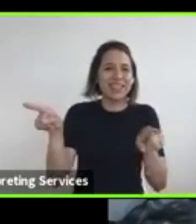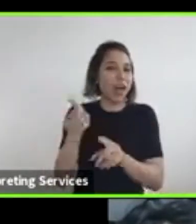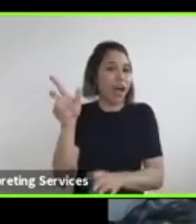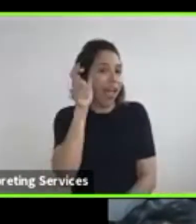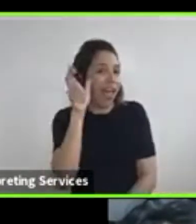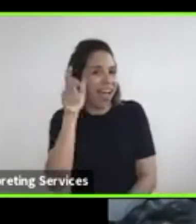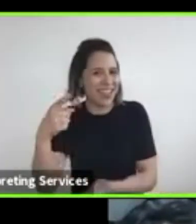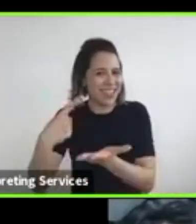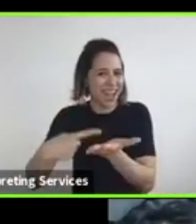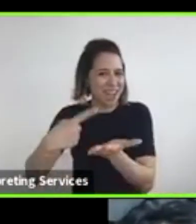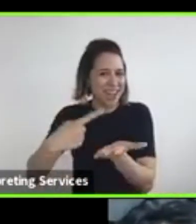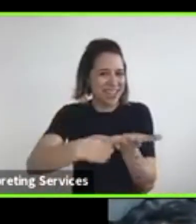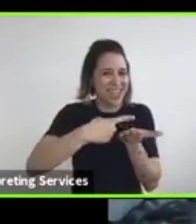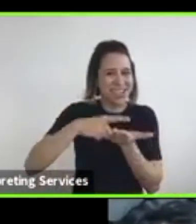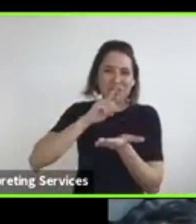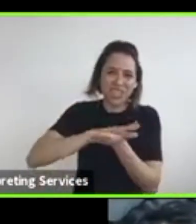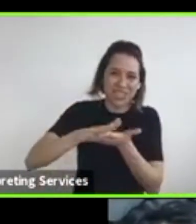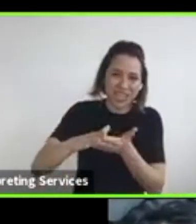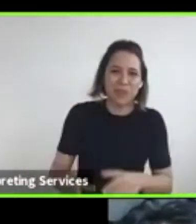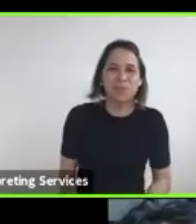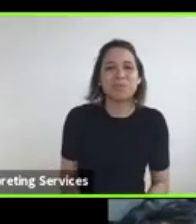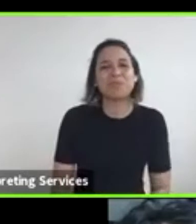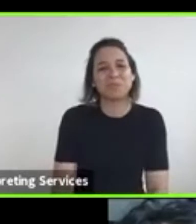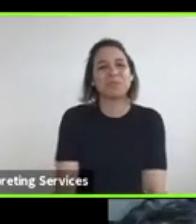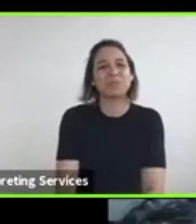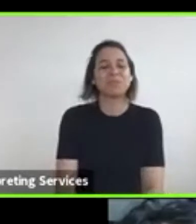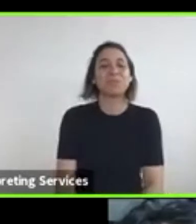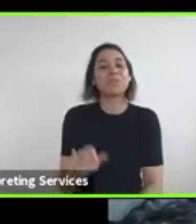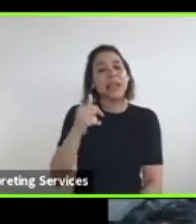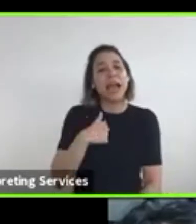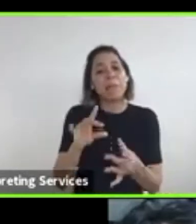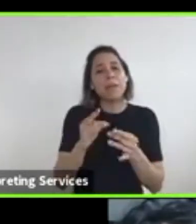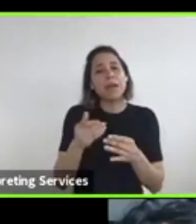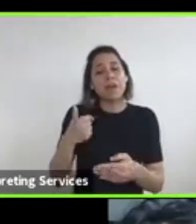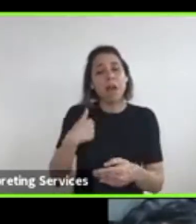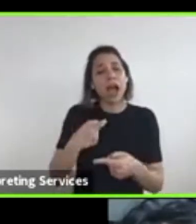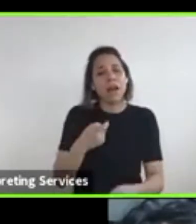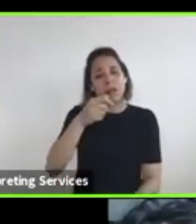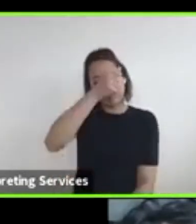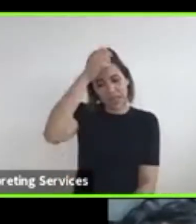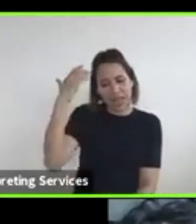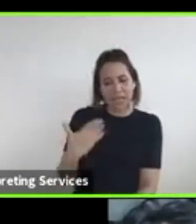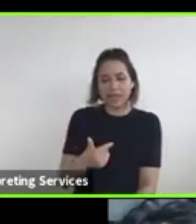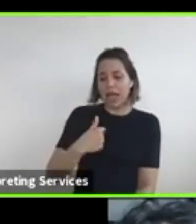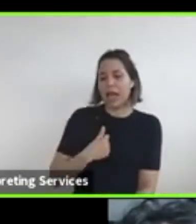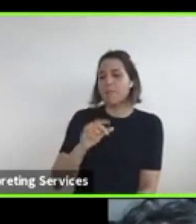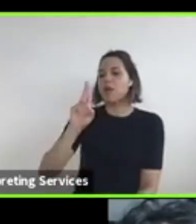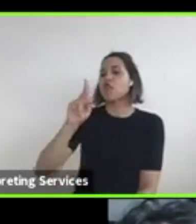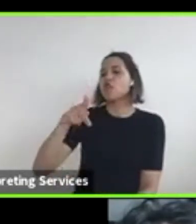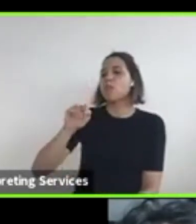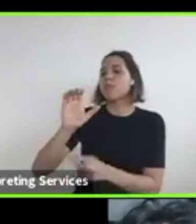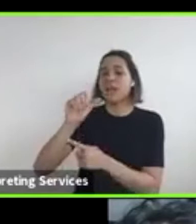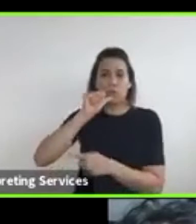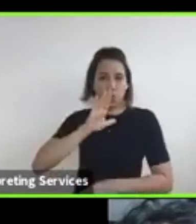WHICH IS REALLY NICE. I AM, AS I SAID, FROM ALASKA, A YUPK WOMAN ON MY FATHERS SIDE. MY MOTHER IS GERMAN AND IRISH